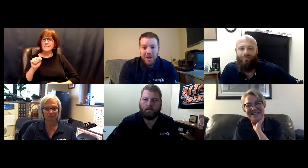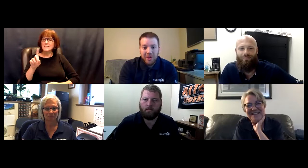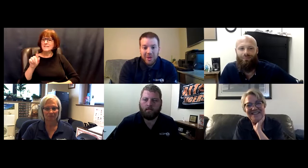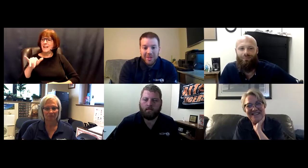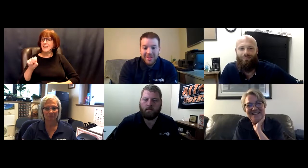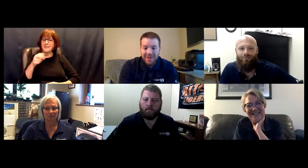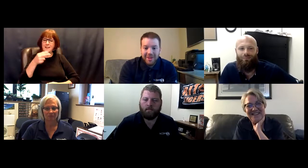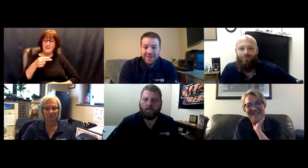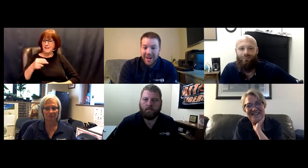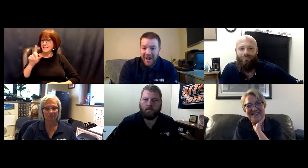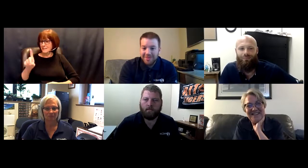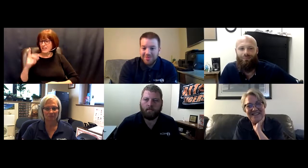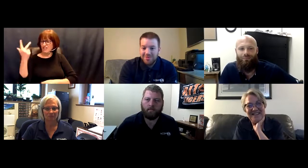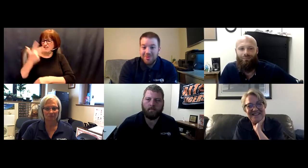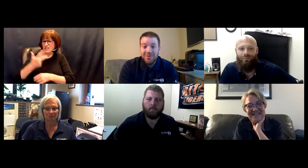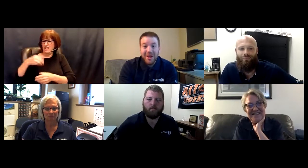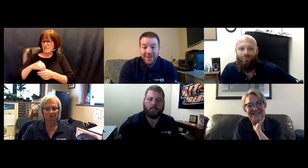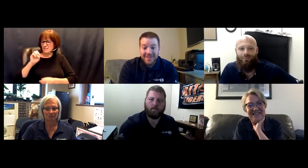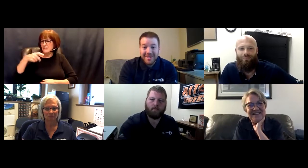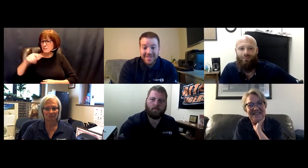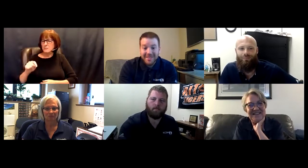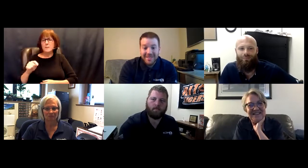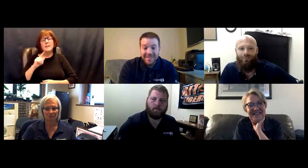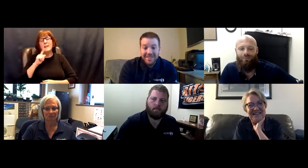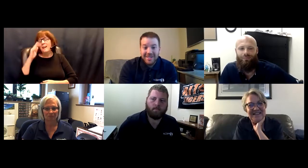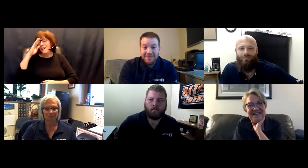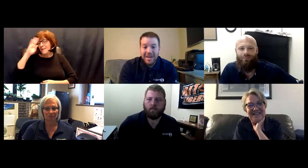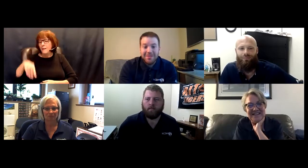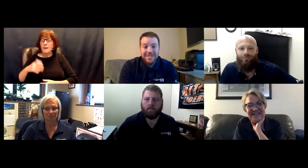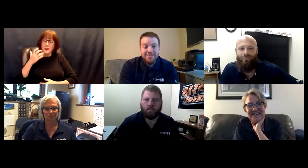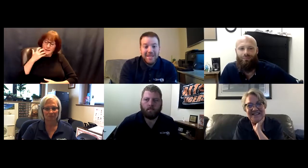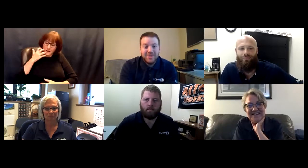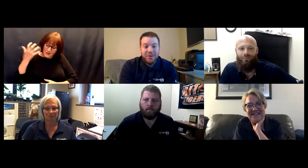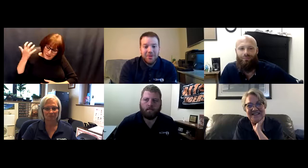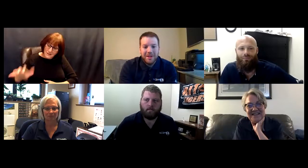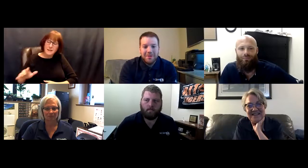although it is often hot, very dusty and sometimes has massive overnight